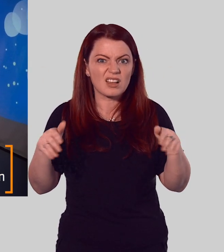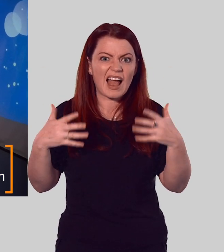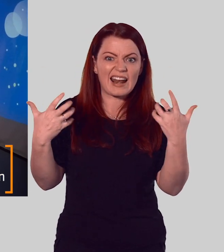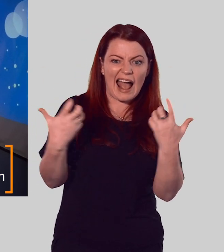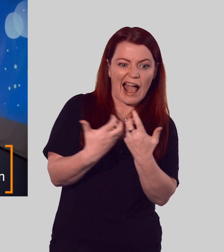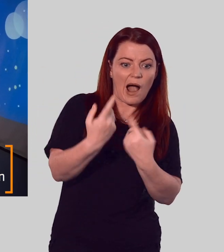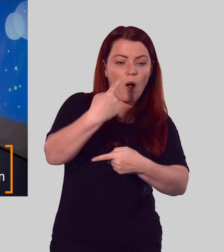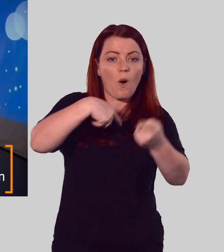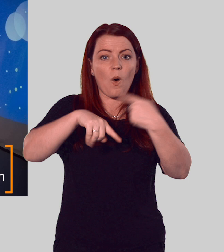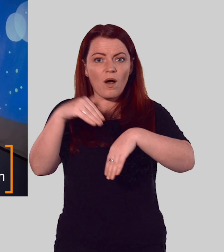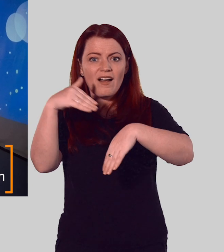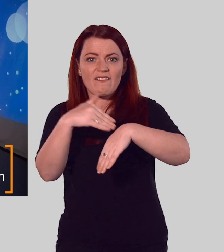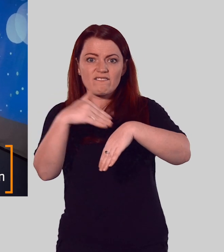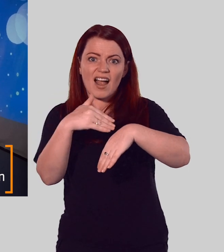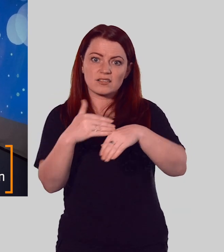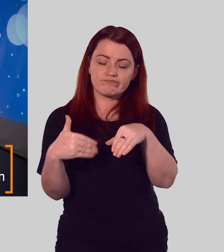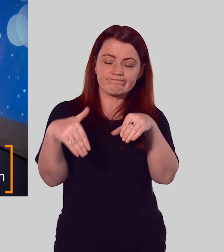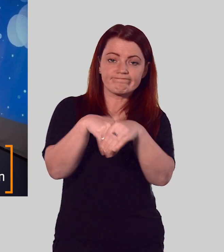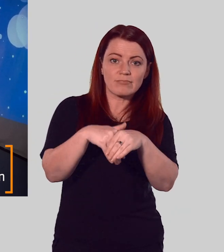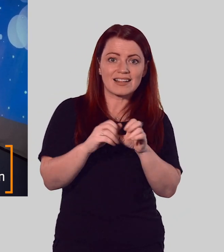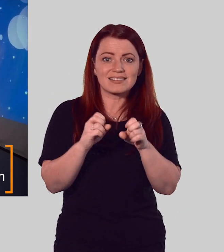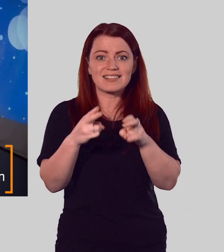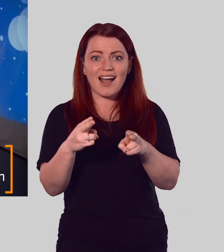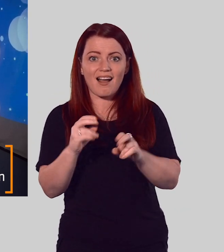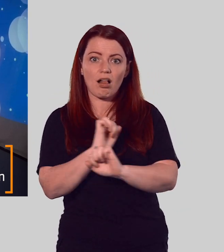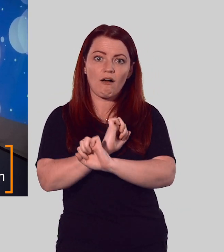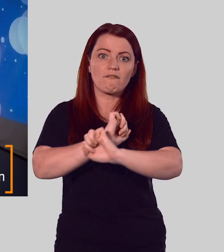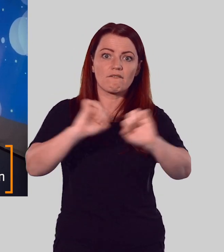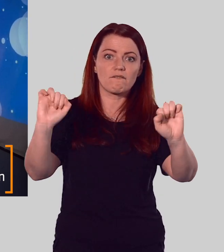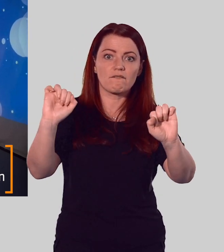the content and style of the digital participatory theatre piece